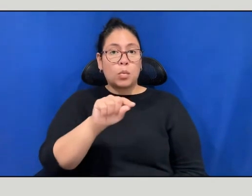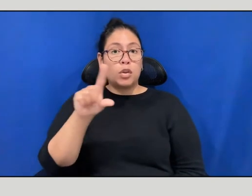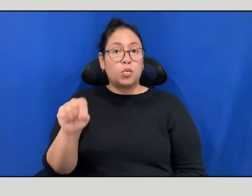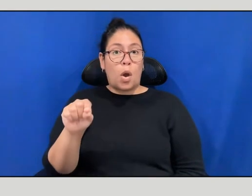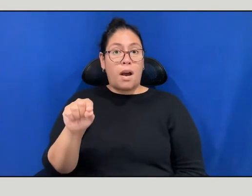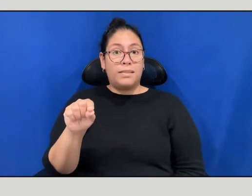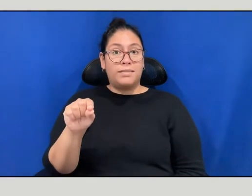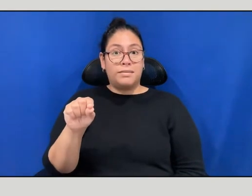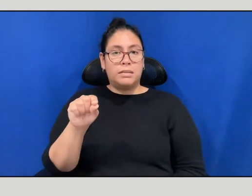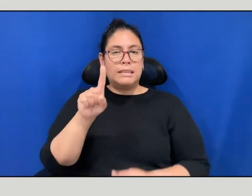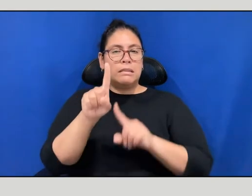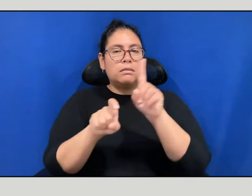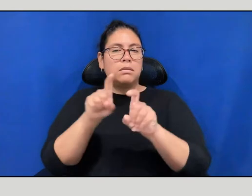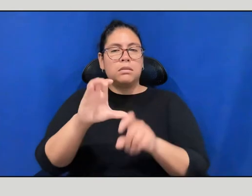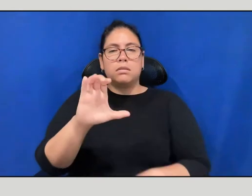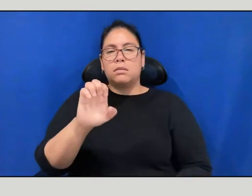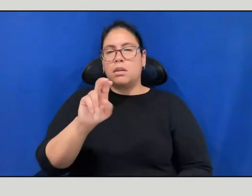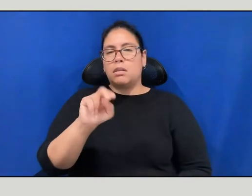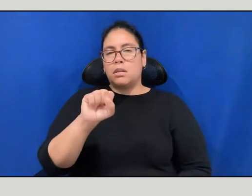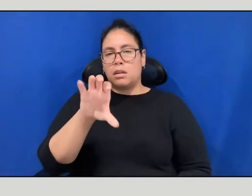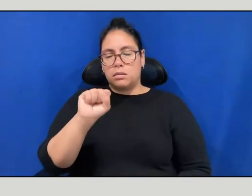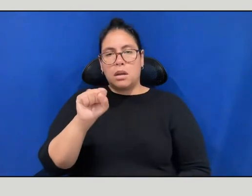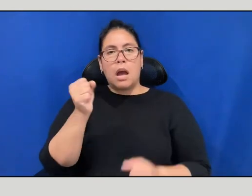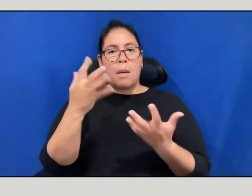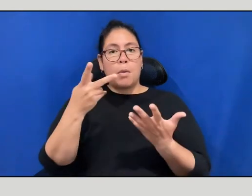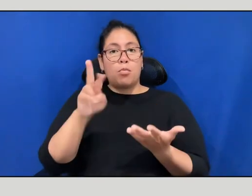who identified as white plummeted